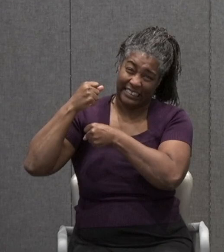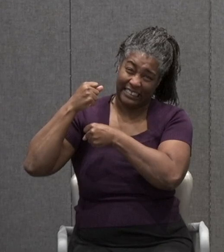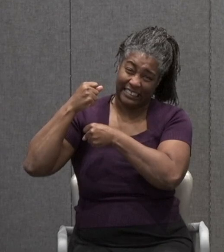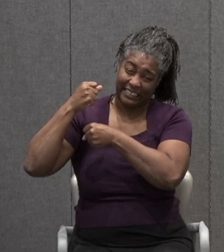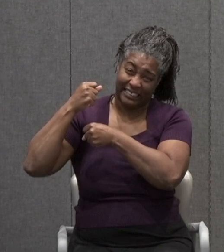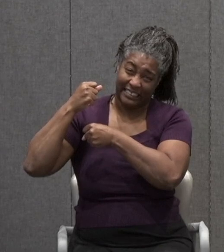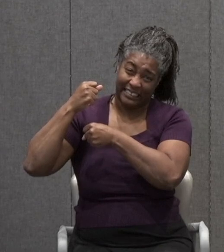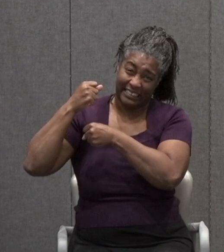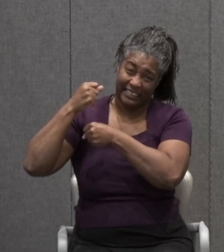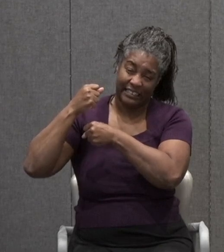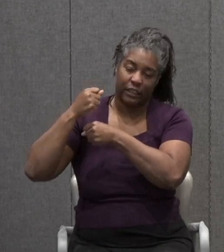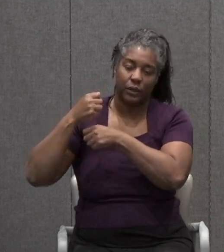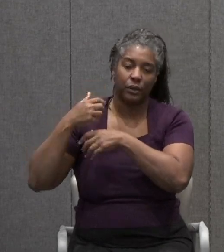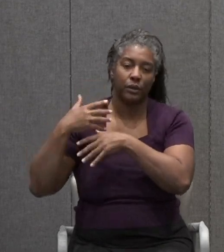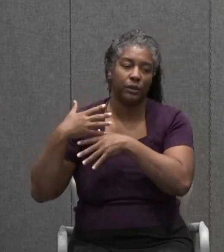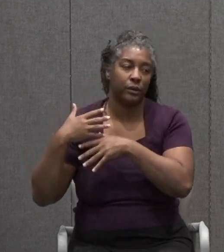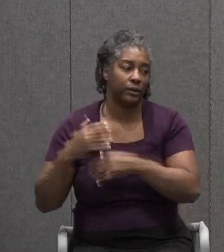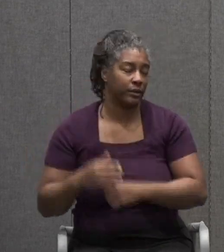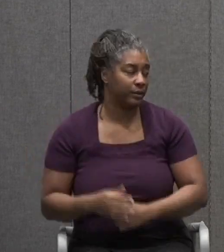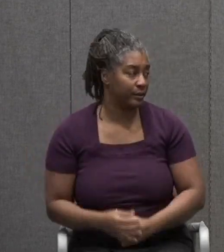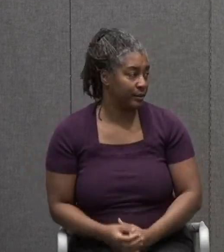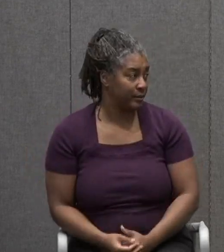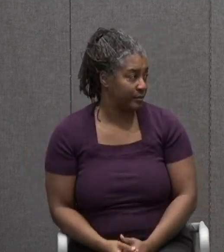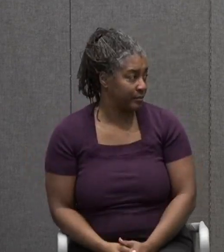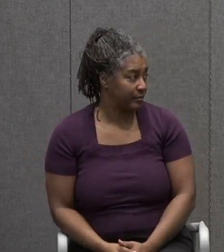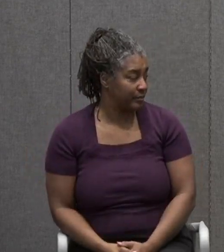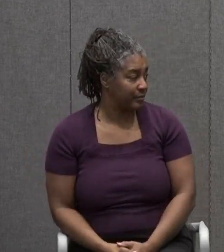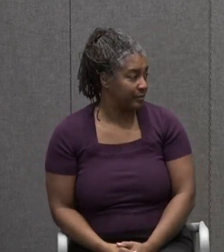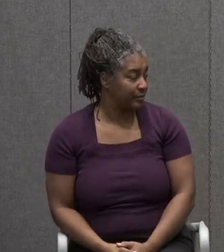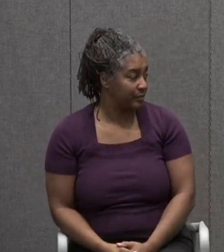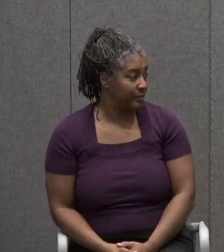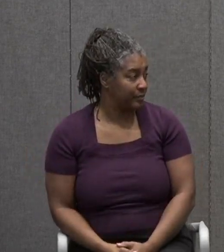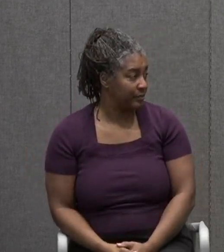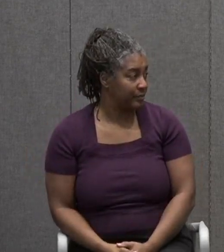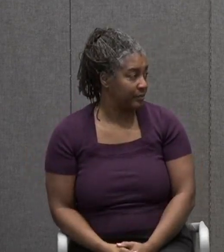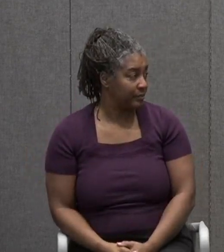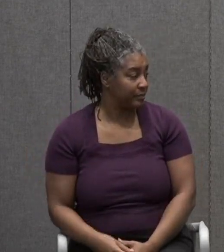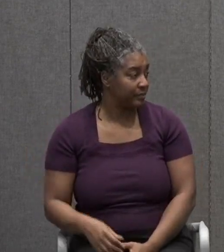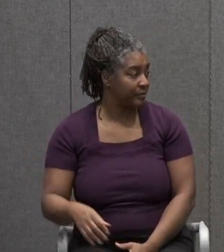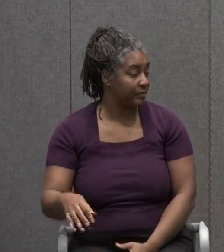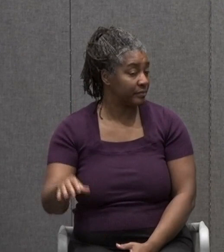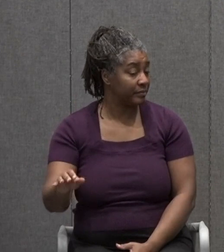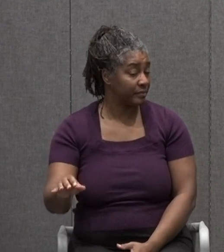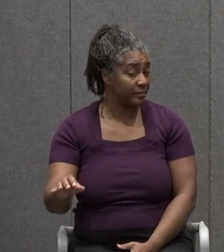And then really sit down and roll the wrist as you drop it to the side.